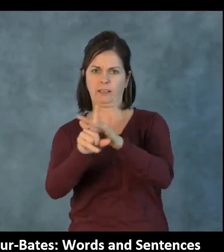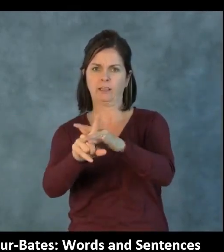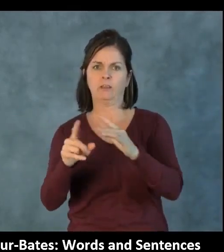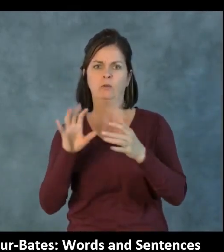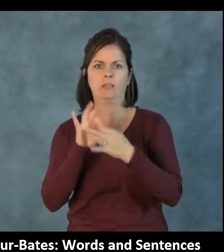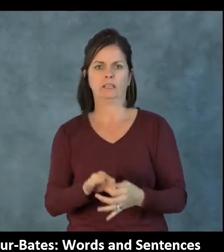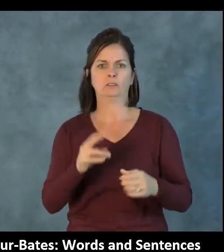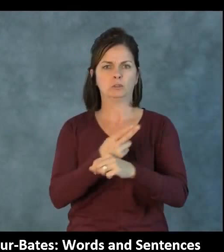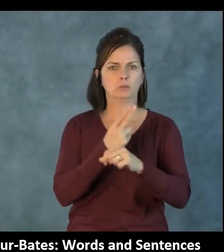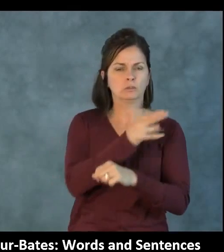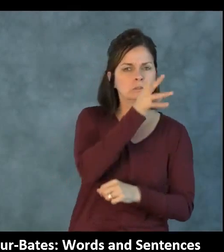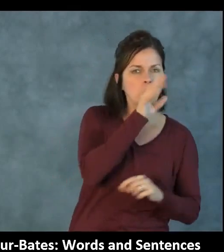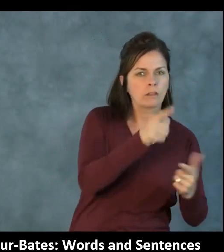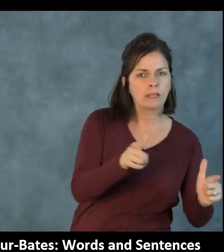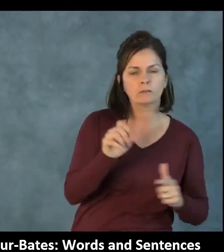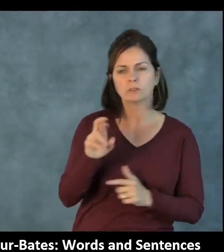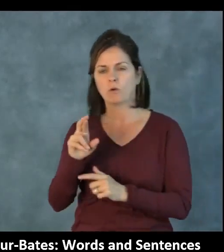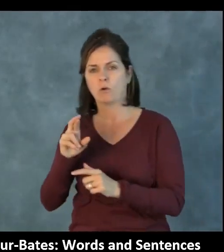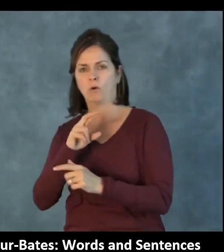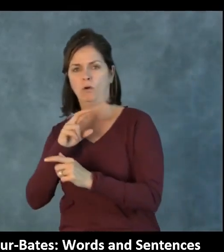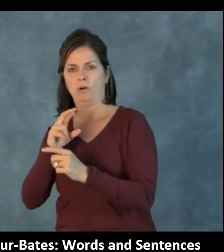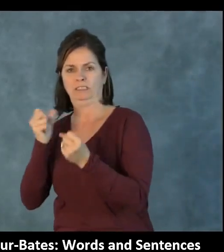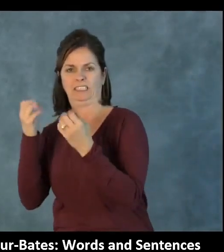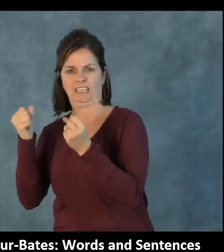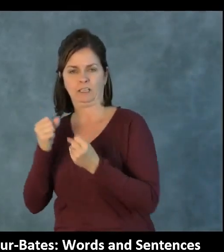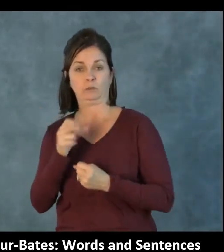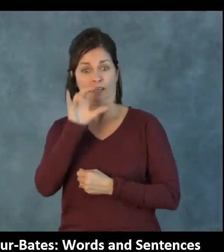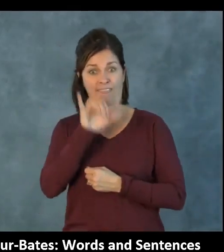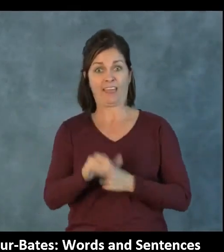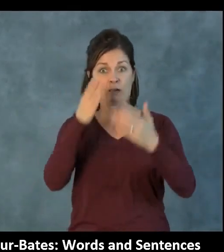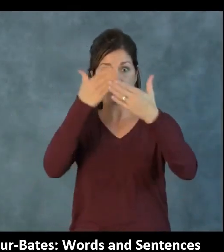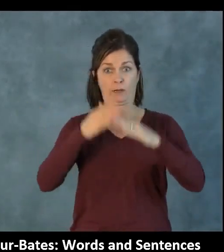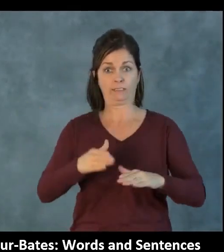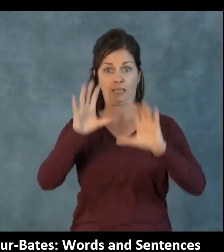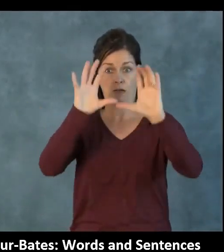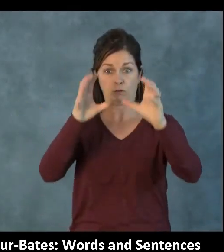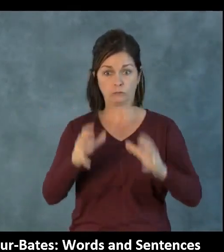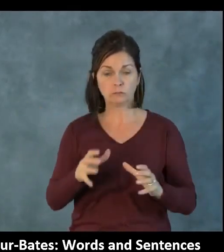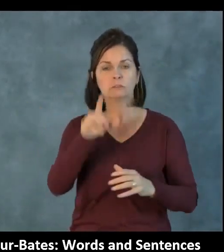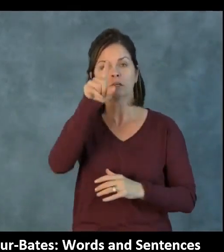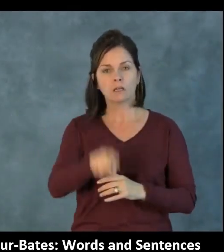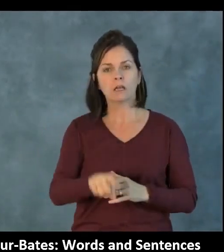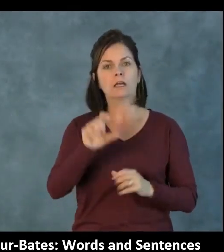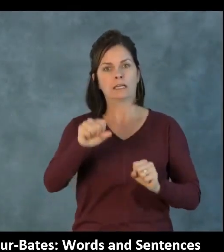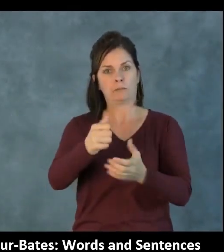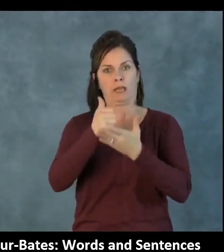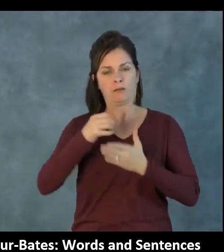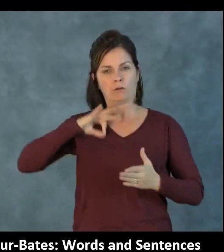this breakdown can be very helpful to give you an idea of what proportion of words are spoken,